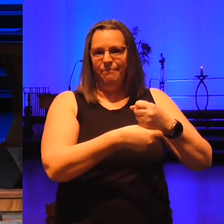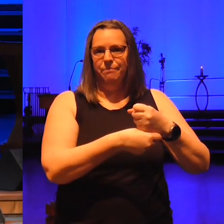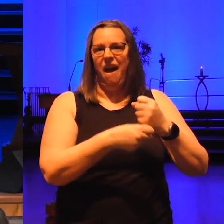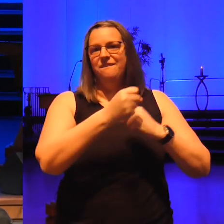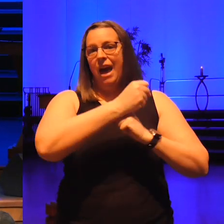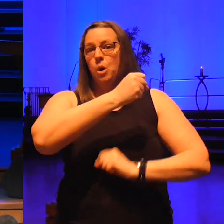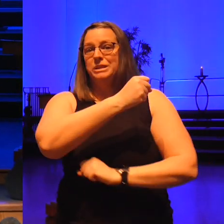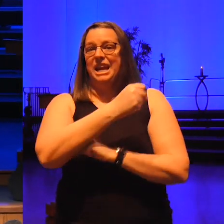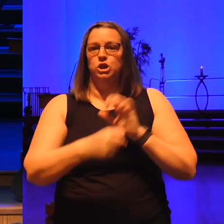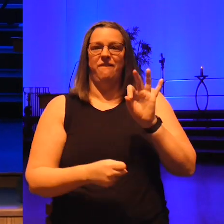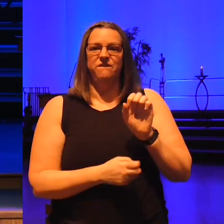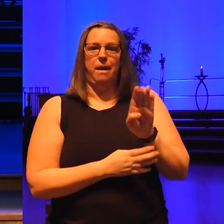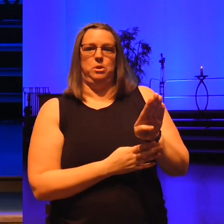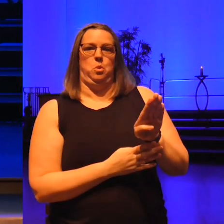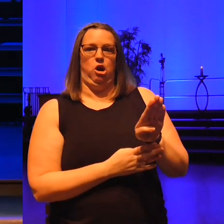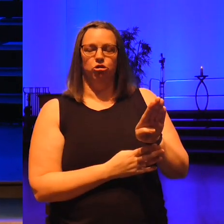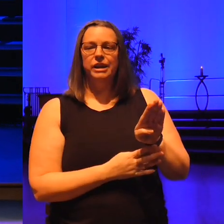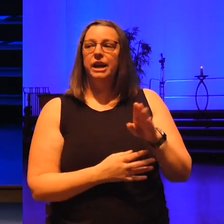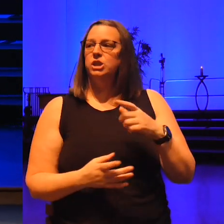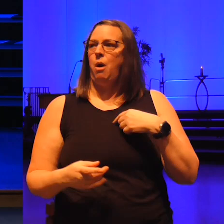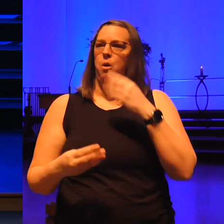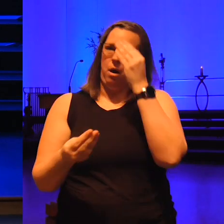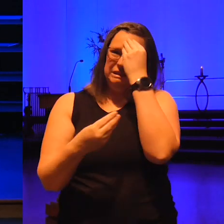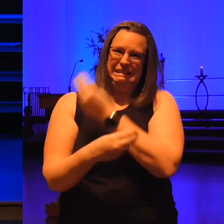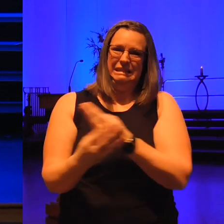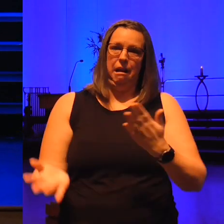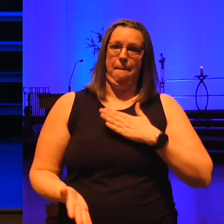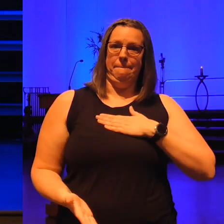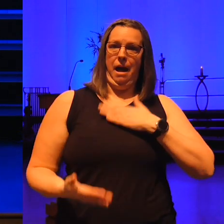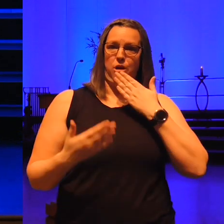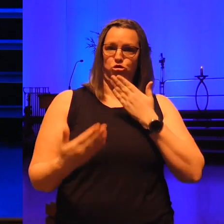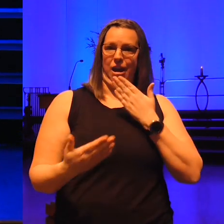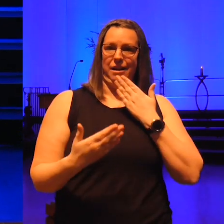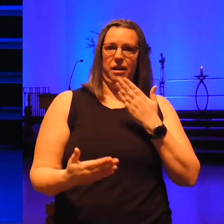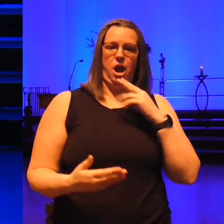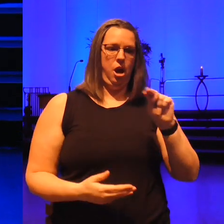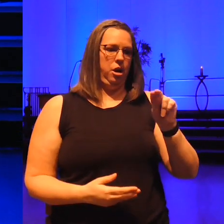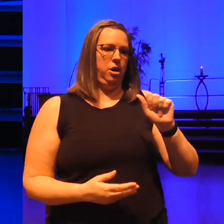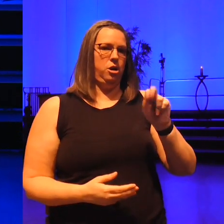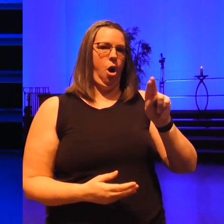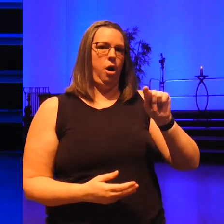to express my personal gratitude to all of our Nautilus members and to invite folks to a great